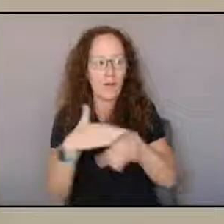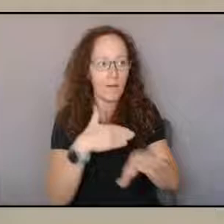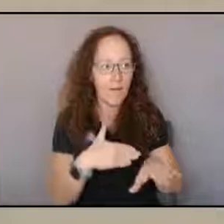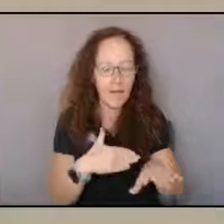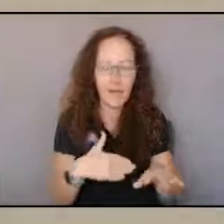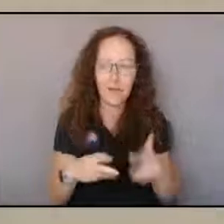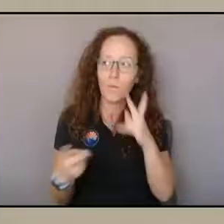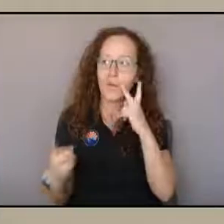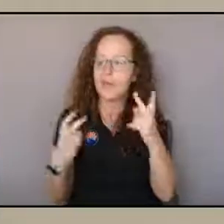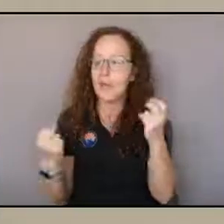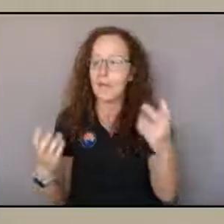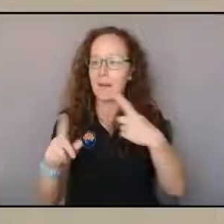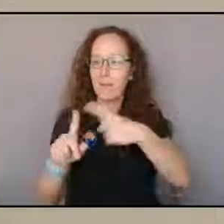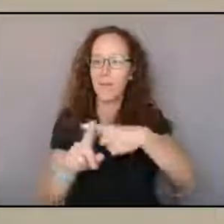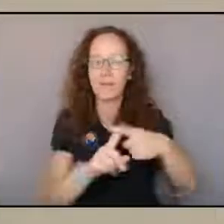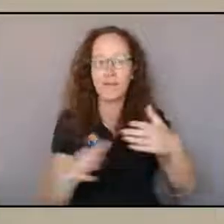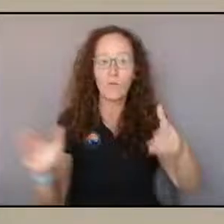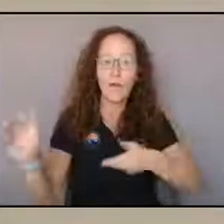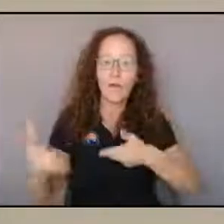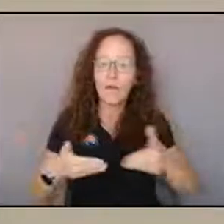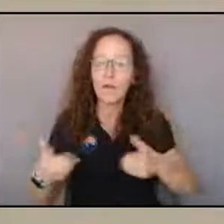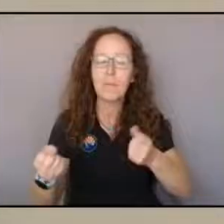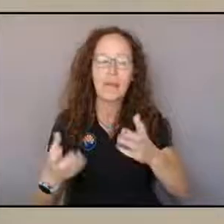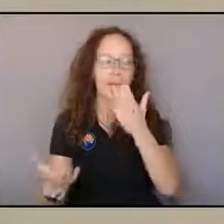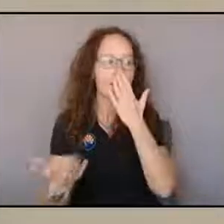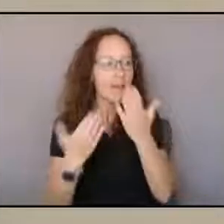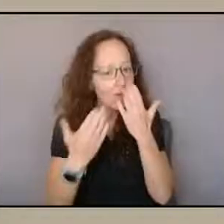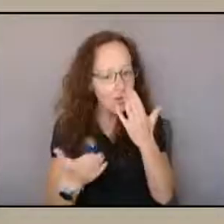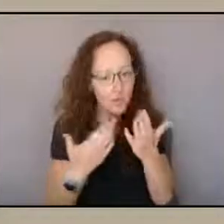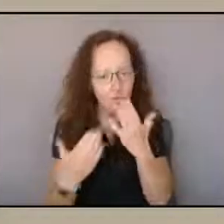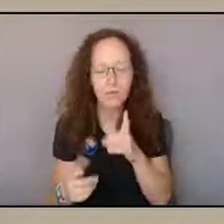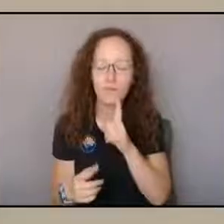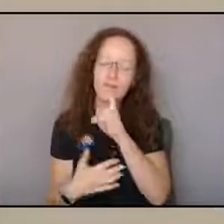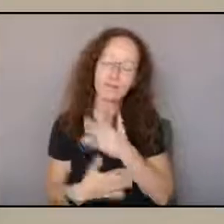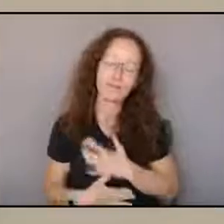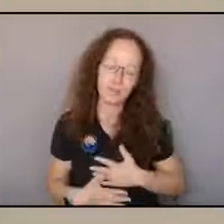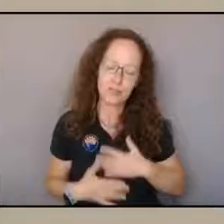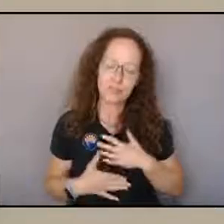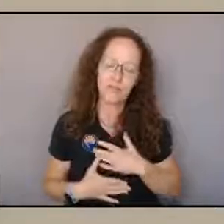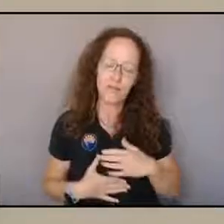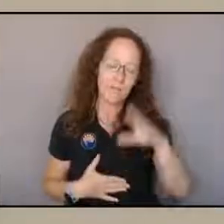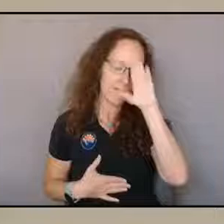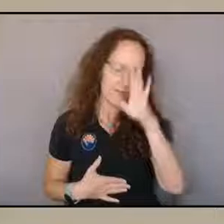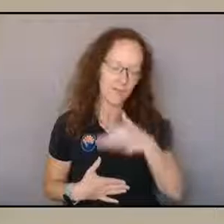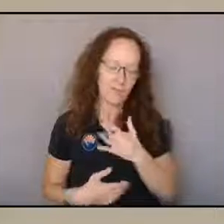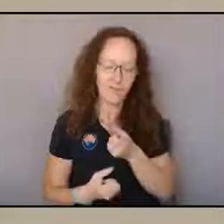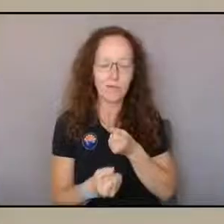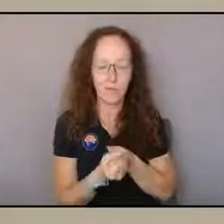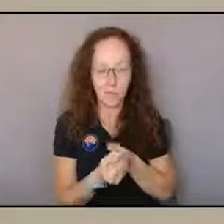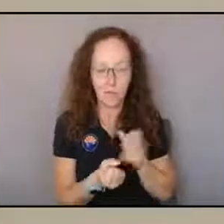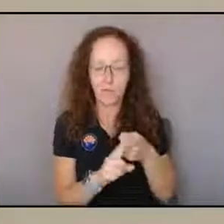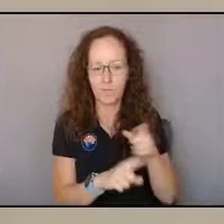WE'RE HEARING NOTHING BUT WELCOME THANK YOUS IN THE COMMUNITY AND WE APPRECIATE IT AND OUR FIREFIGHTERS